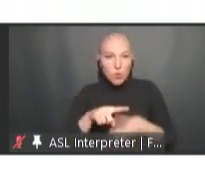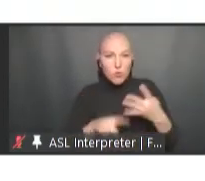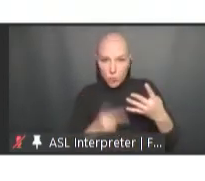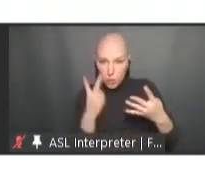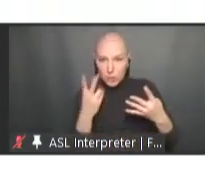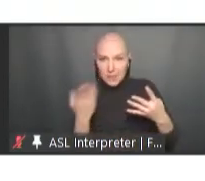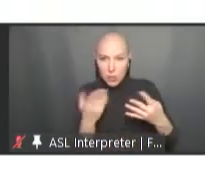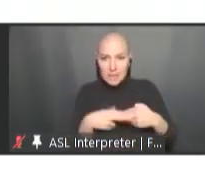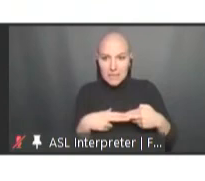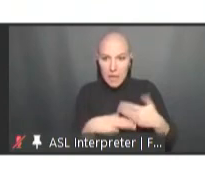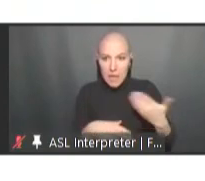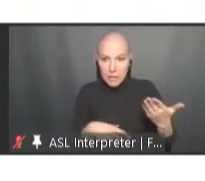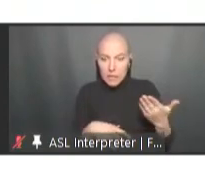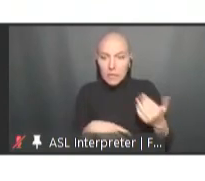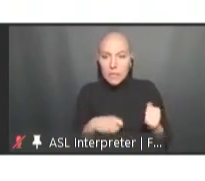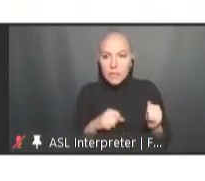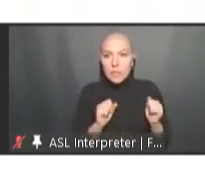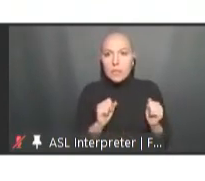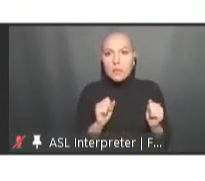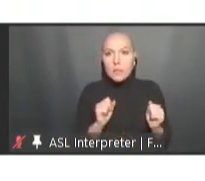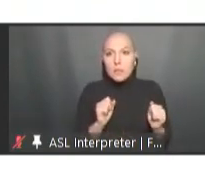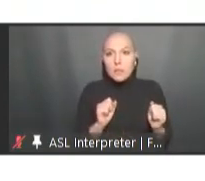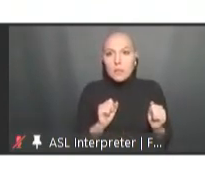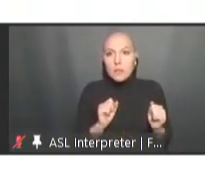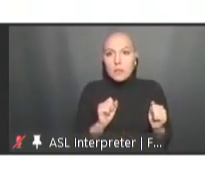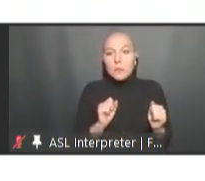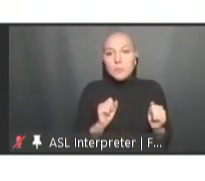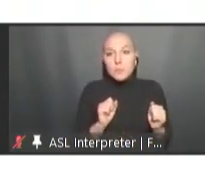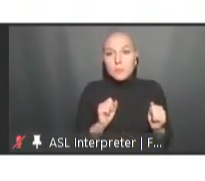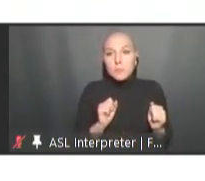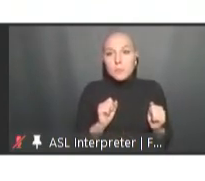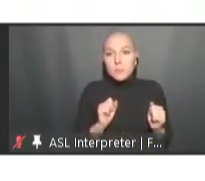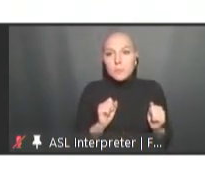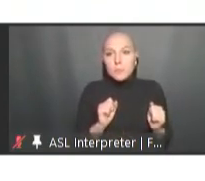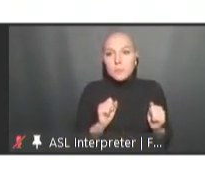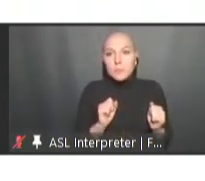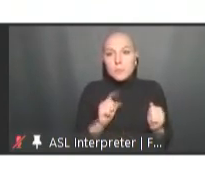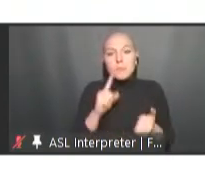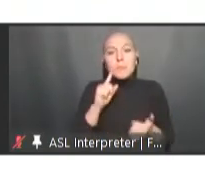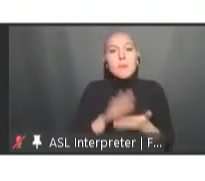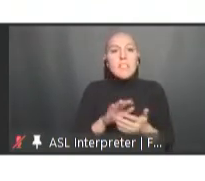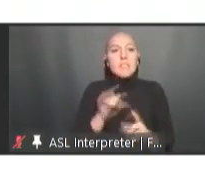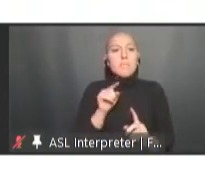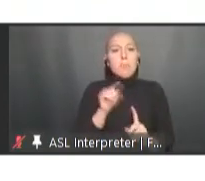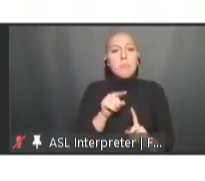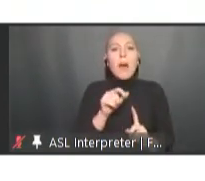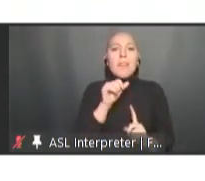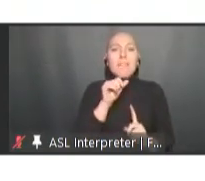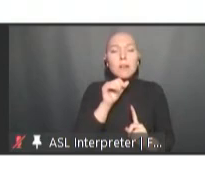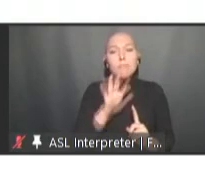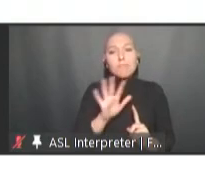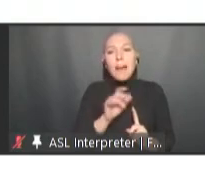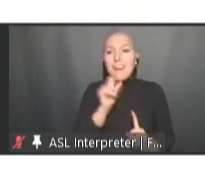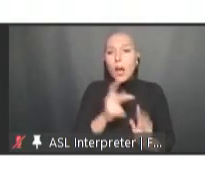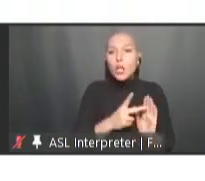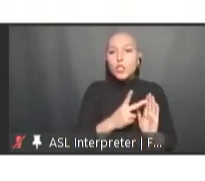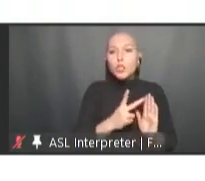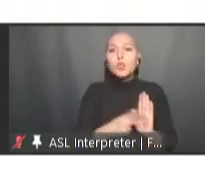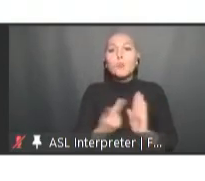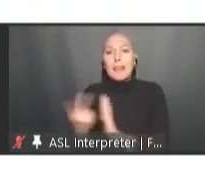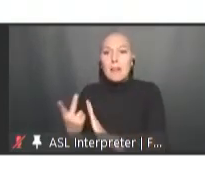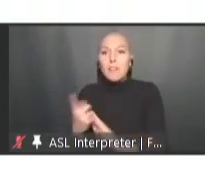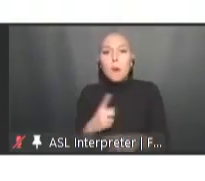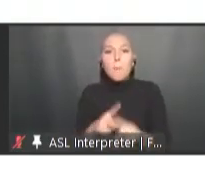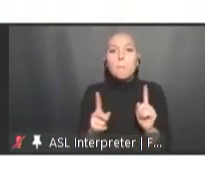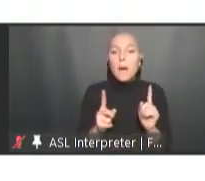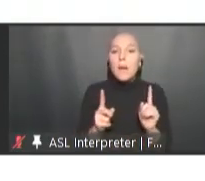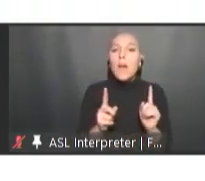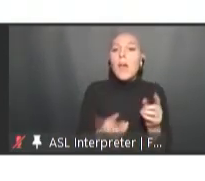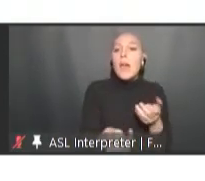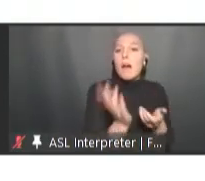somewhat not duplicative but complementary to what we've heard from other speakers about the